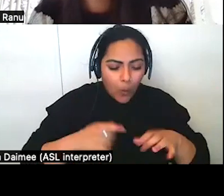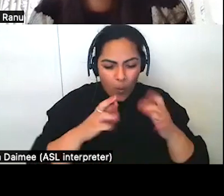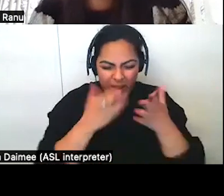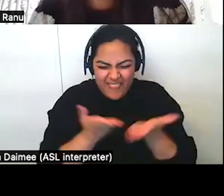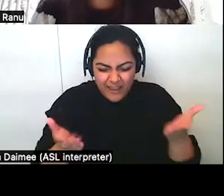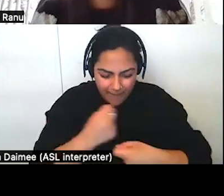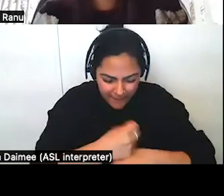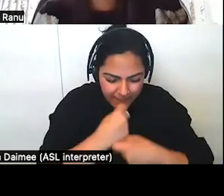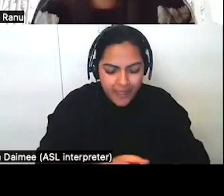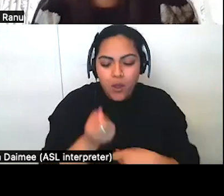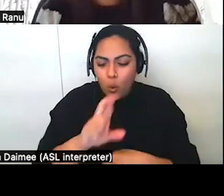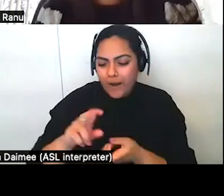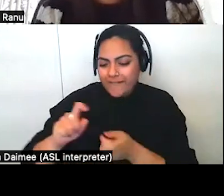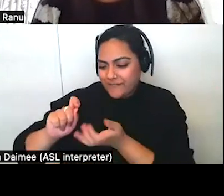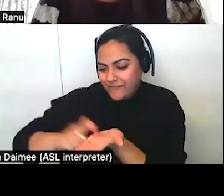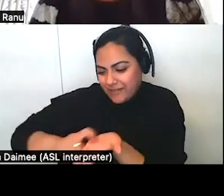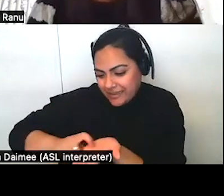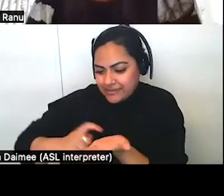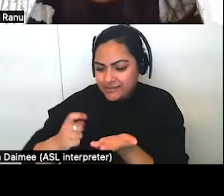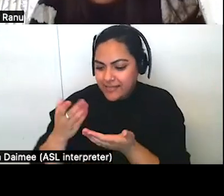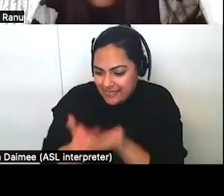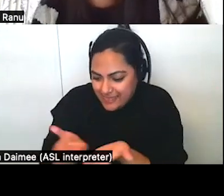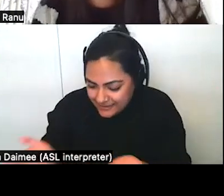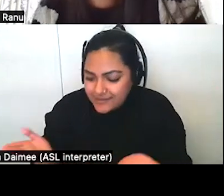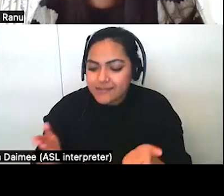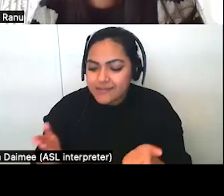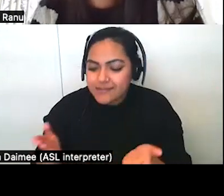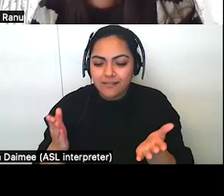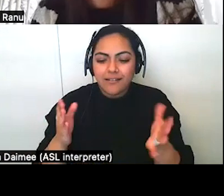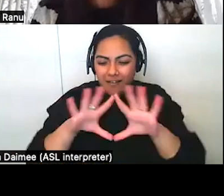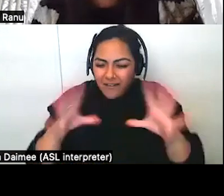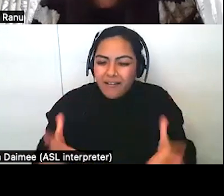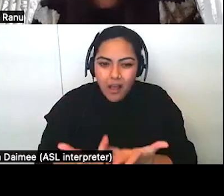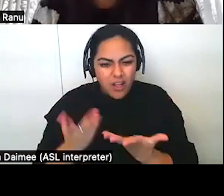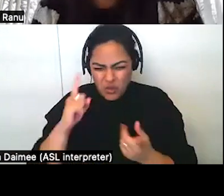other trends we're talking about today, like sustainability as Pavan mentioned with all of